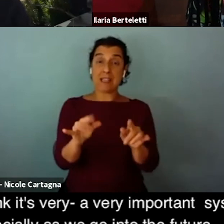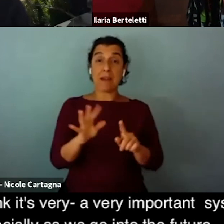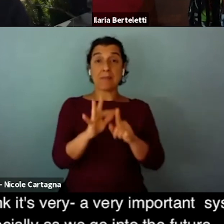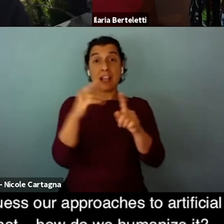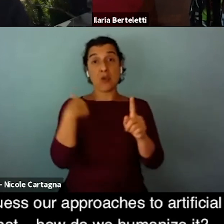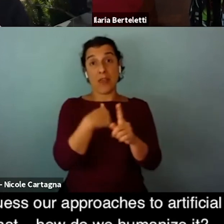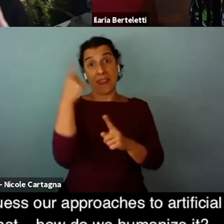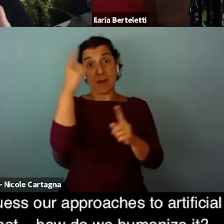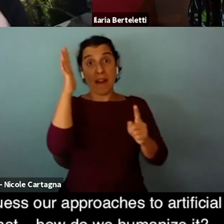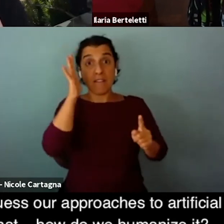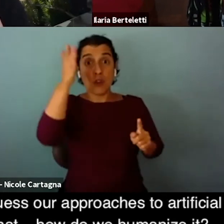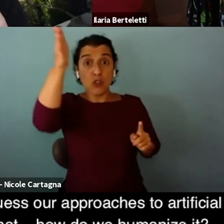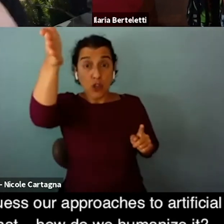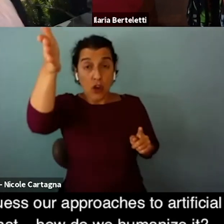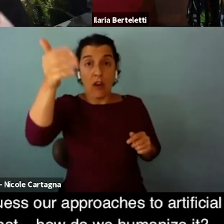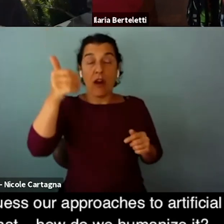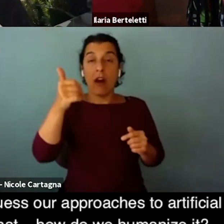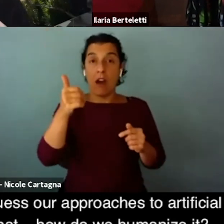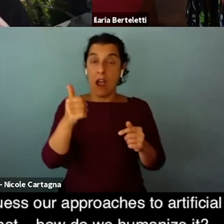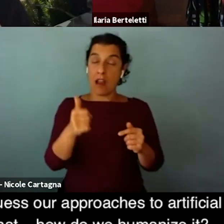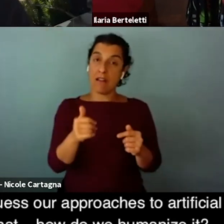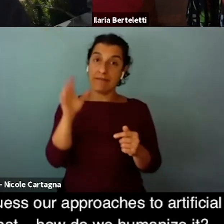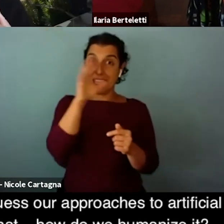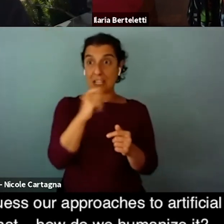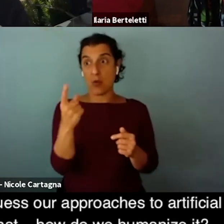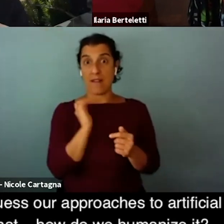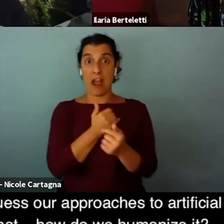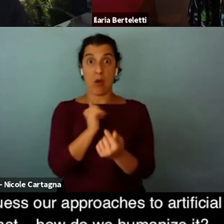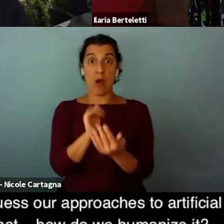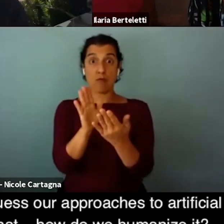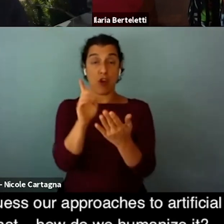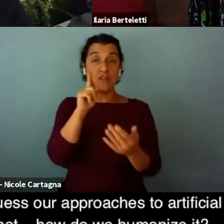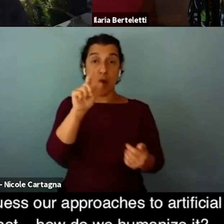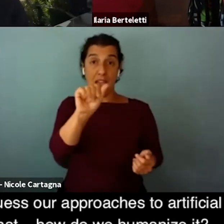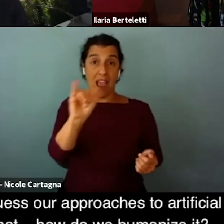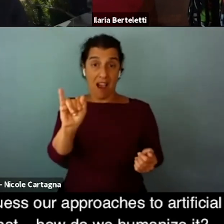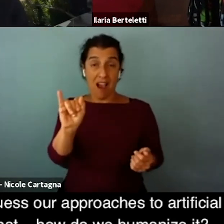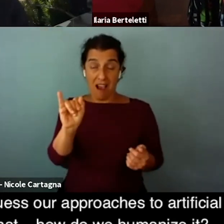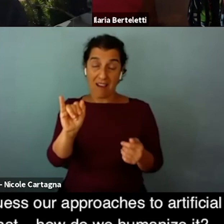and this is one of our i guess our approaches to artificial intelligence as well is that